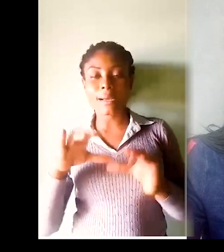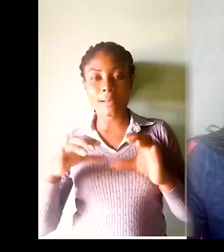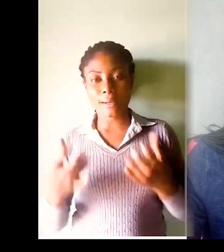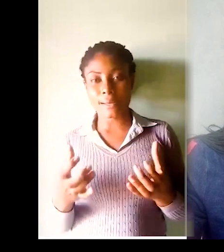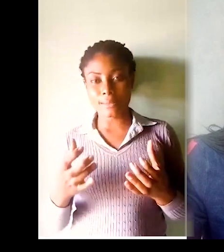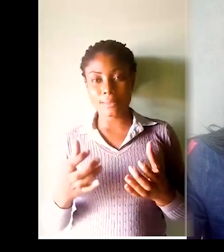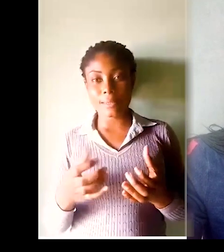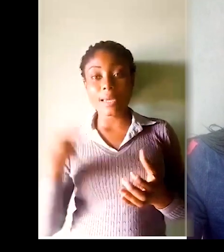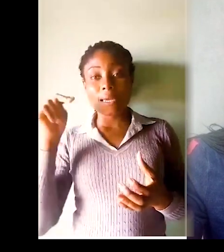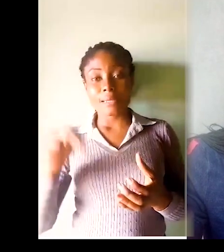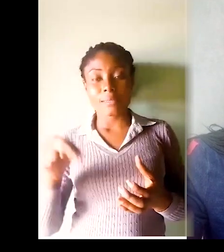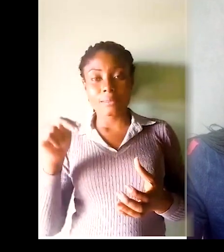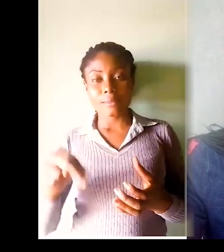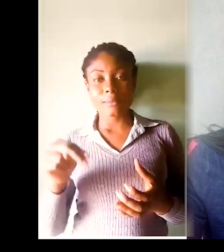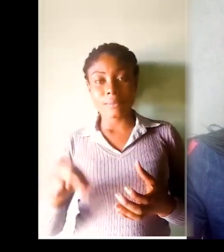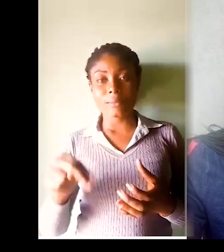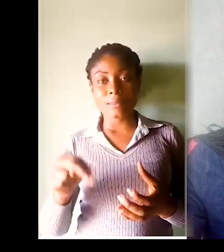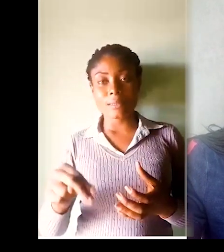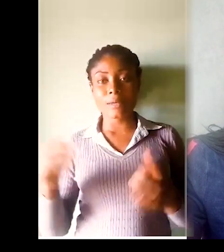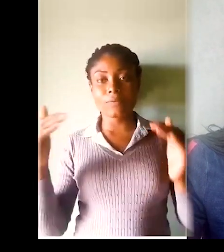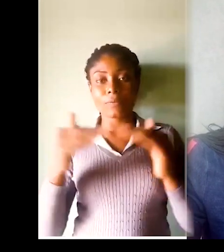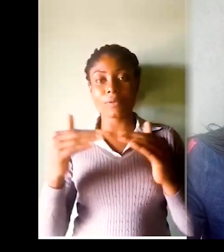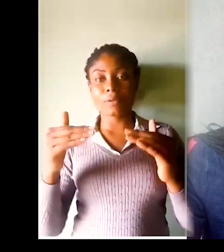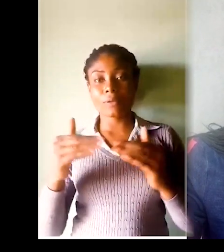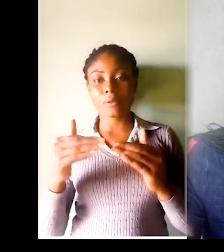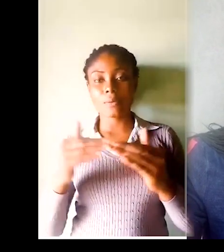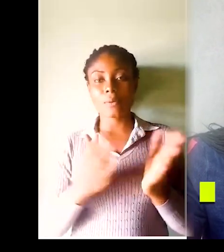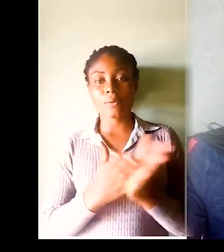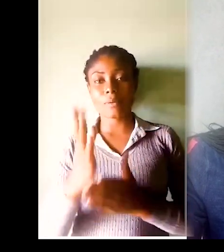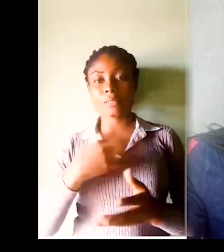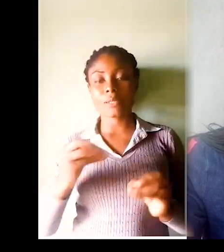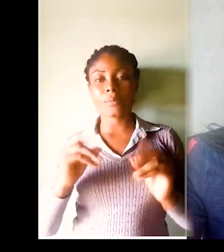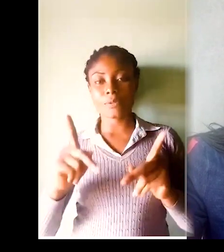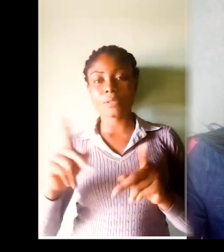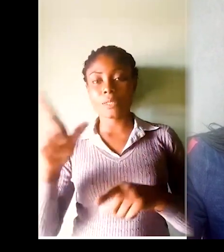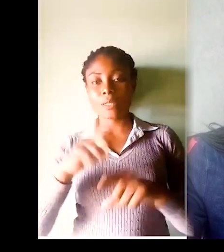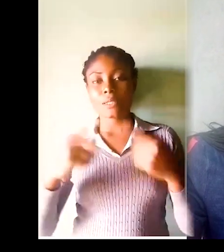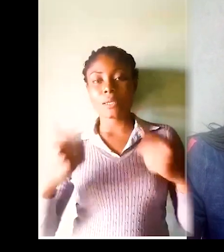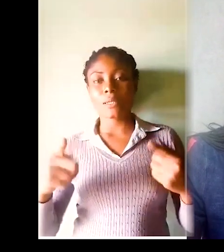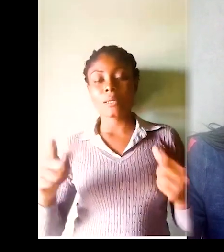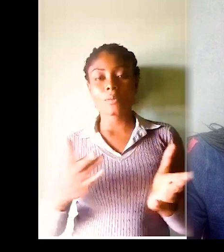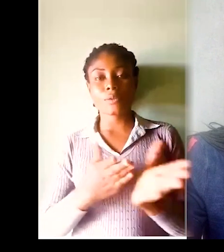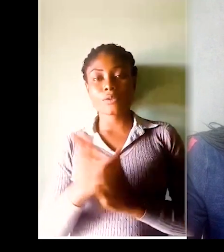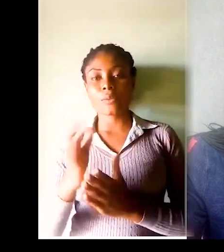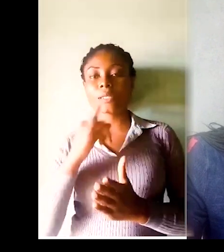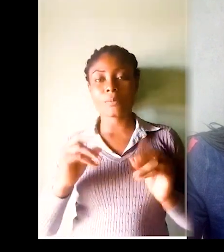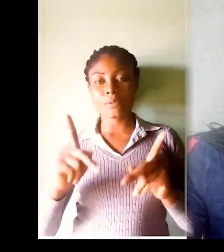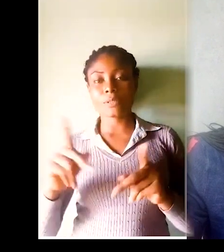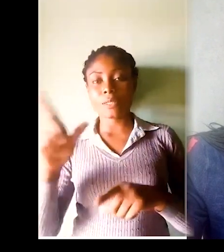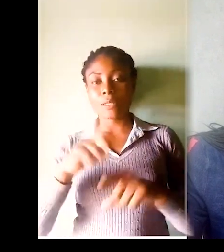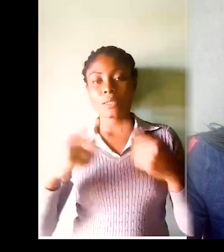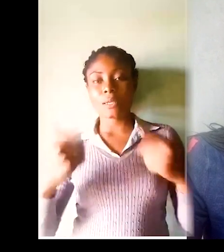Every deaf person irrespective of their status deserve equal rights and equal opportunities with their hearing peers.